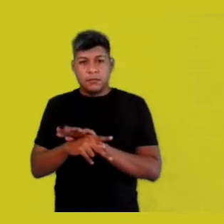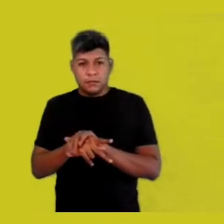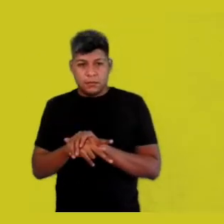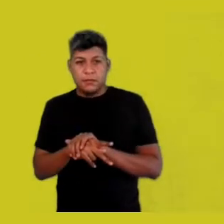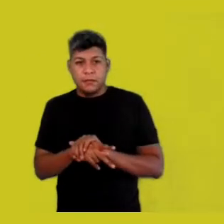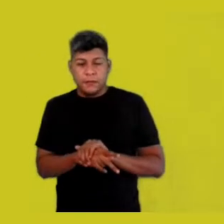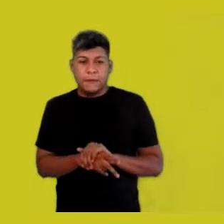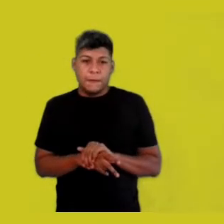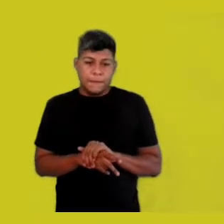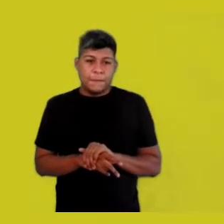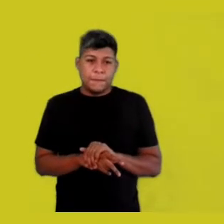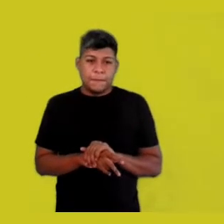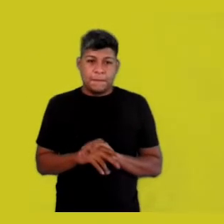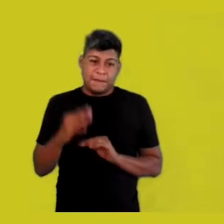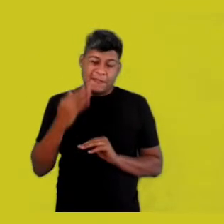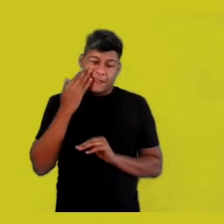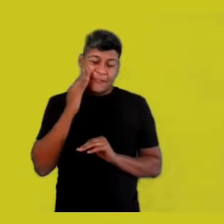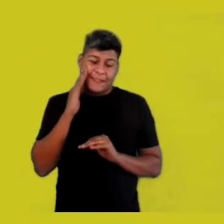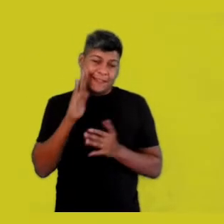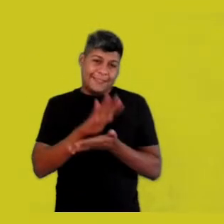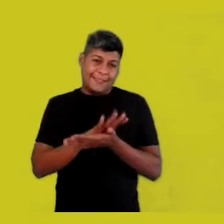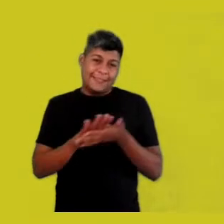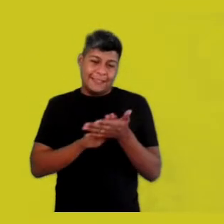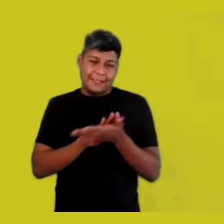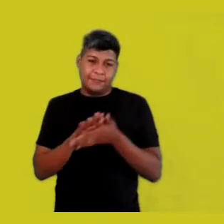Even I didn’t understand this last part.